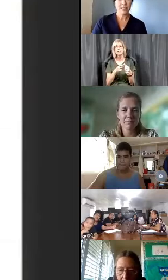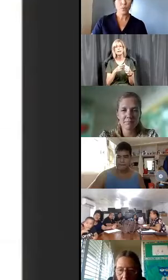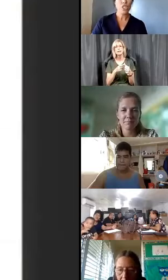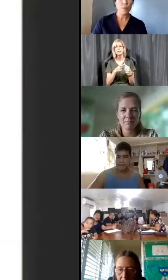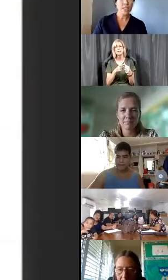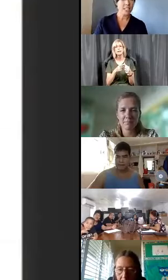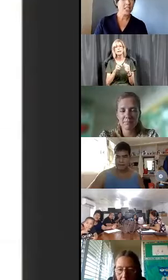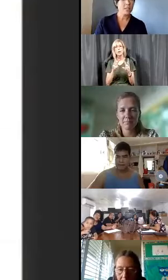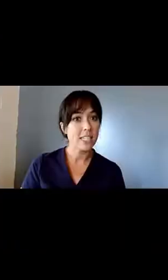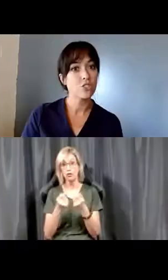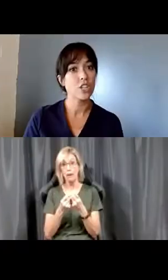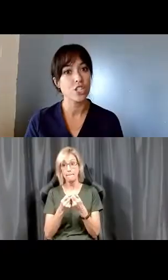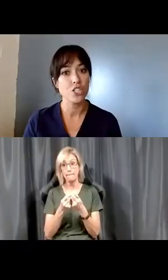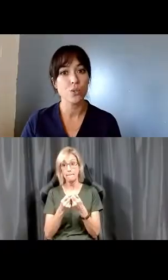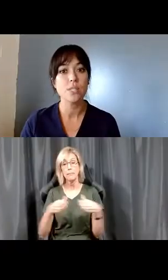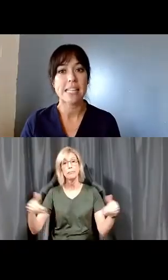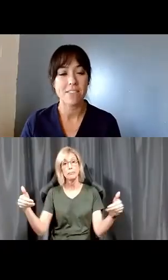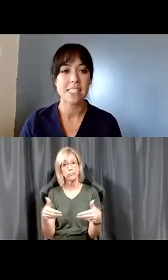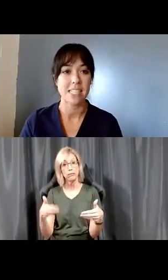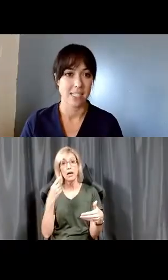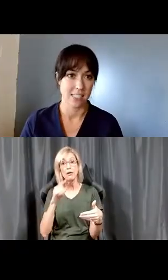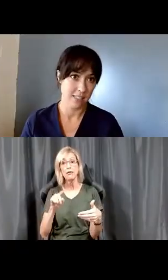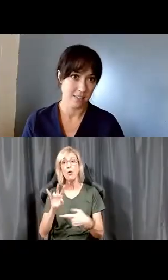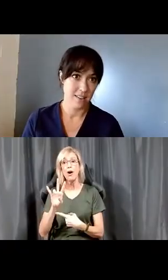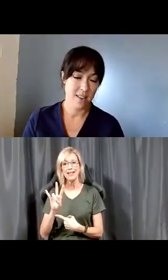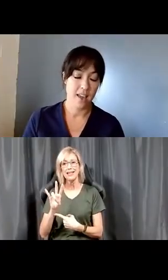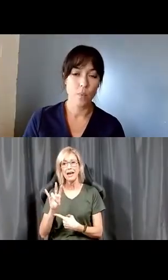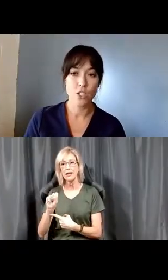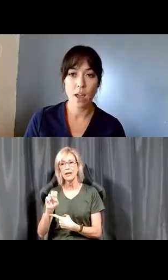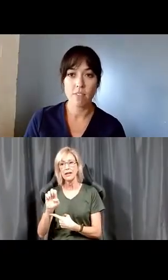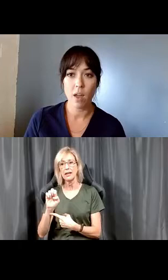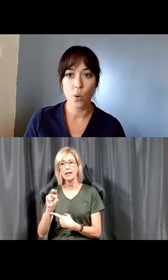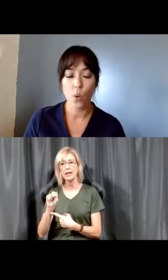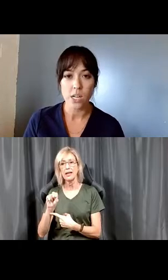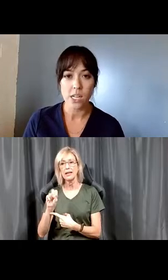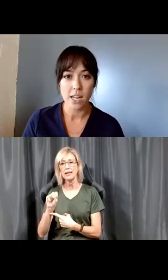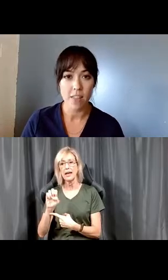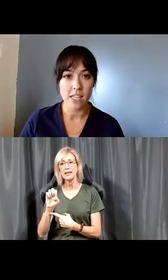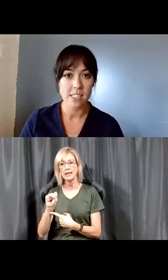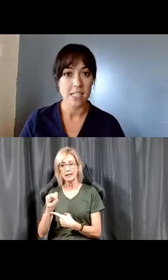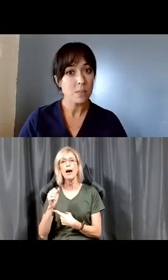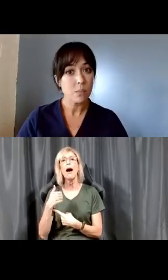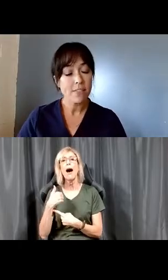workshop we did that was in introduction to the 7 sense. We do have that reported and that is accessible. If you